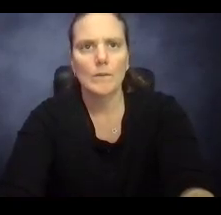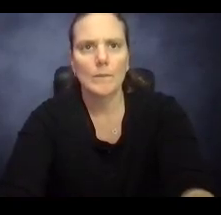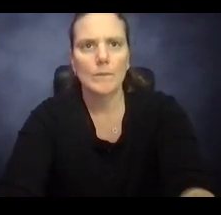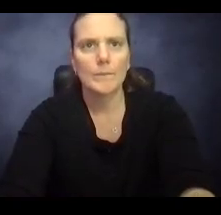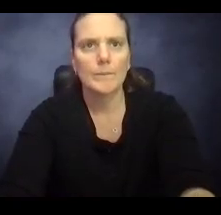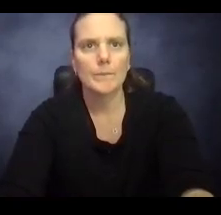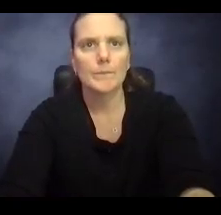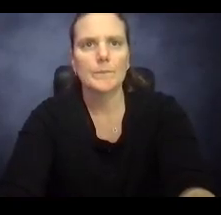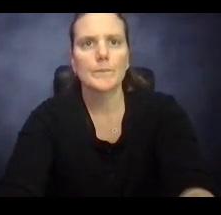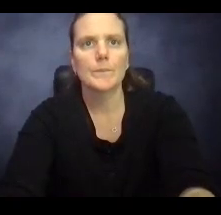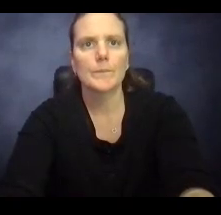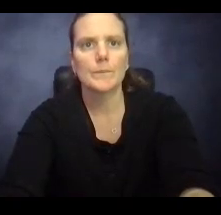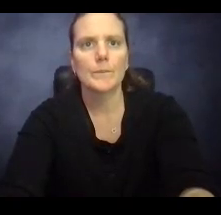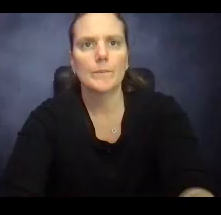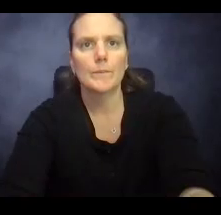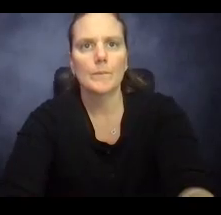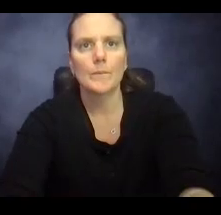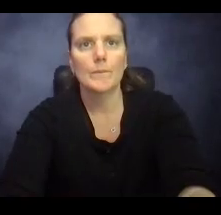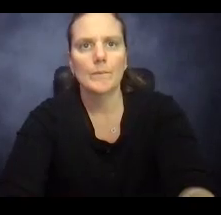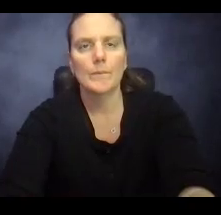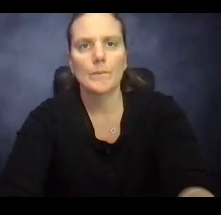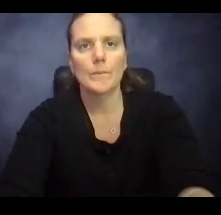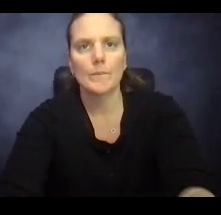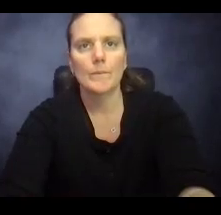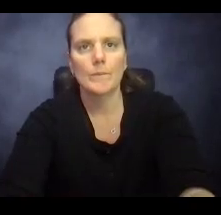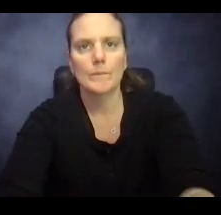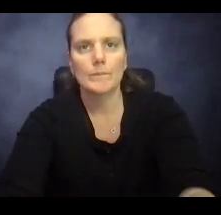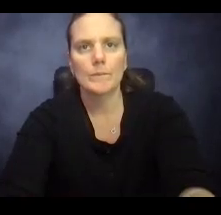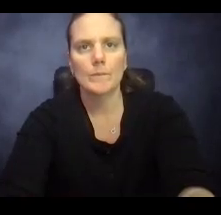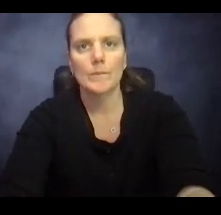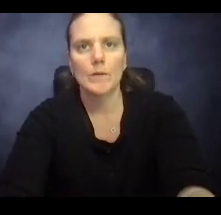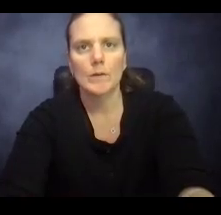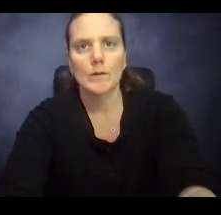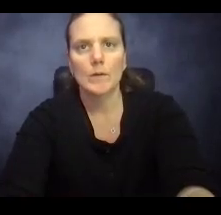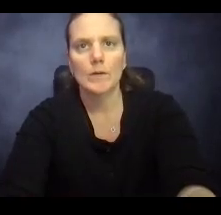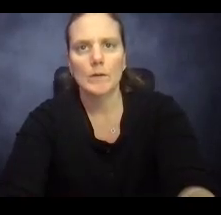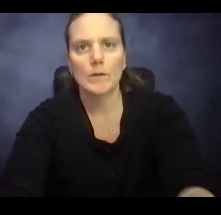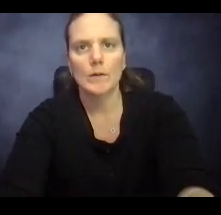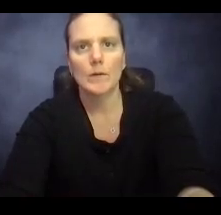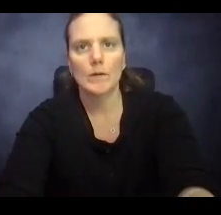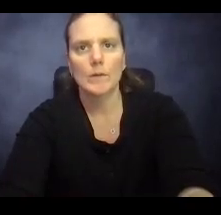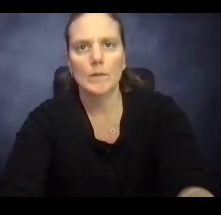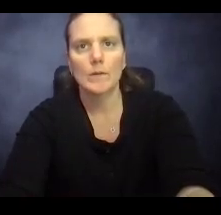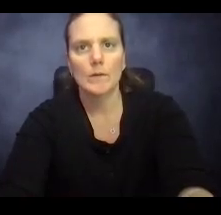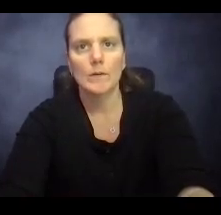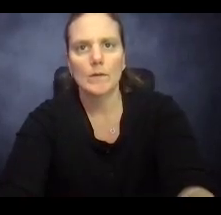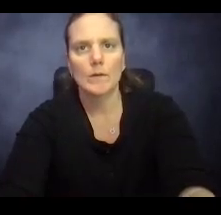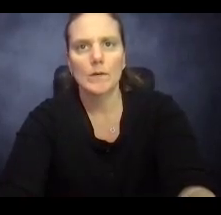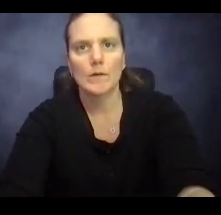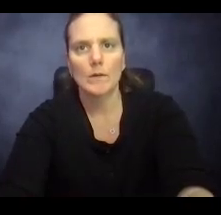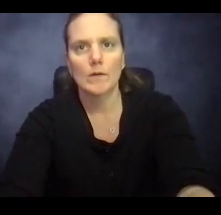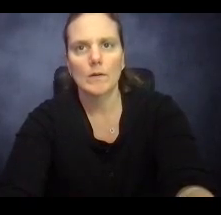You need to make sure you have higher volume of food, a higher volume of food in the middle of the day to stabilize those blood glucose levels. So if you're one of these people who is waking up